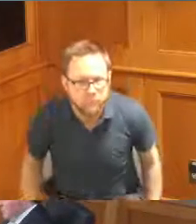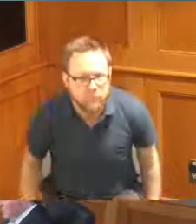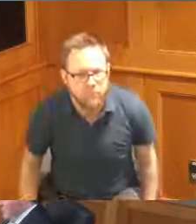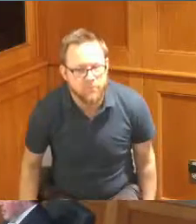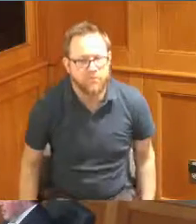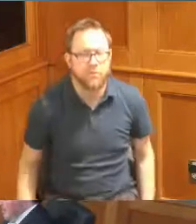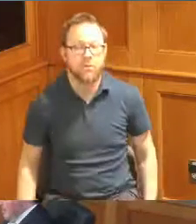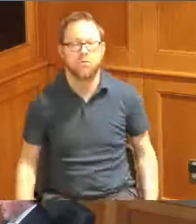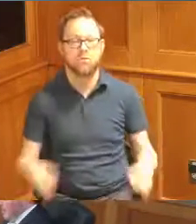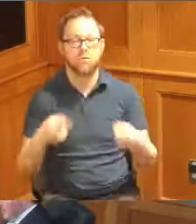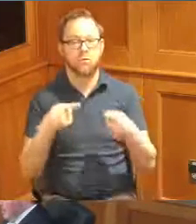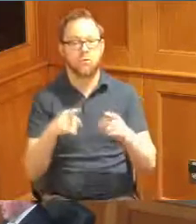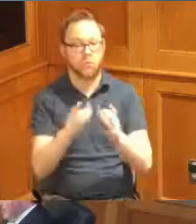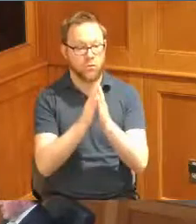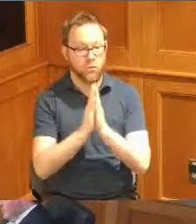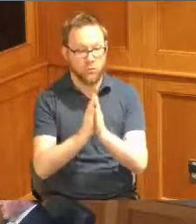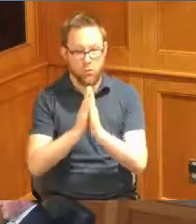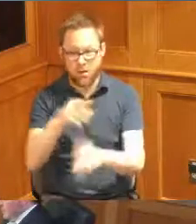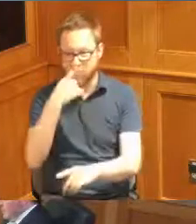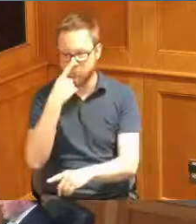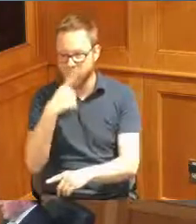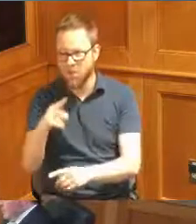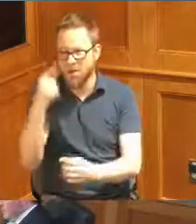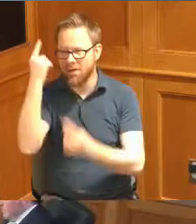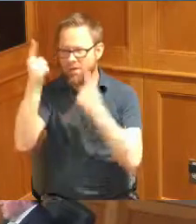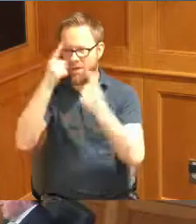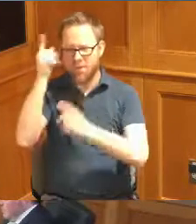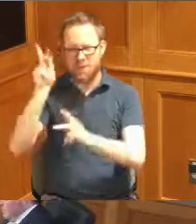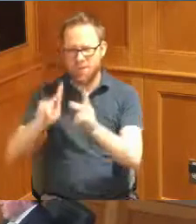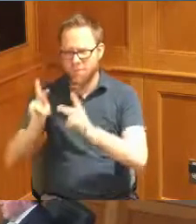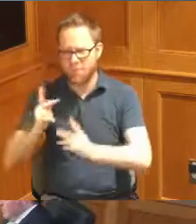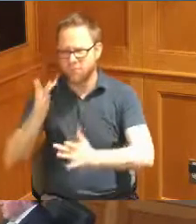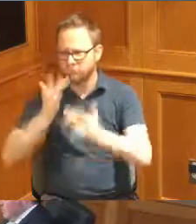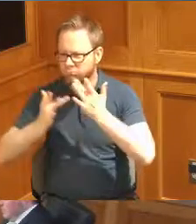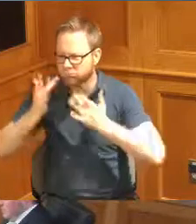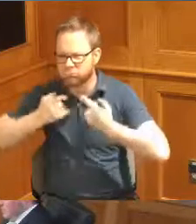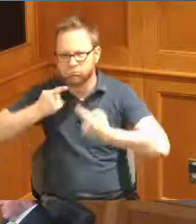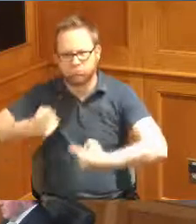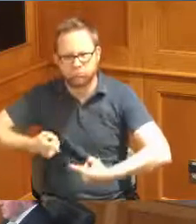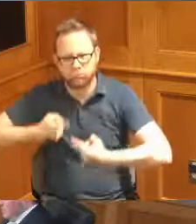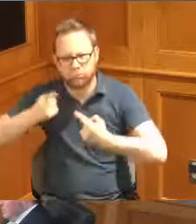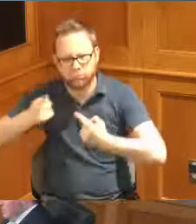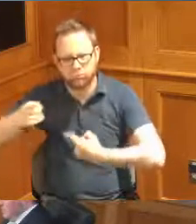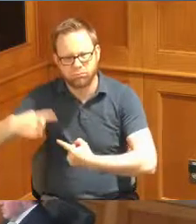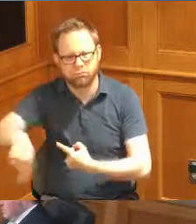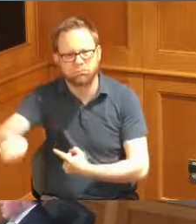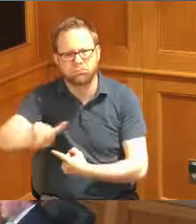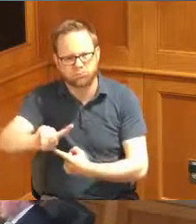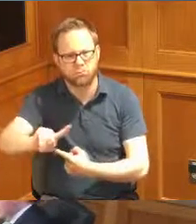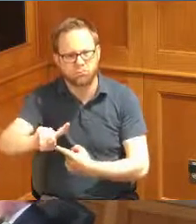silent prayer just keep those less fortunate in your minds as we pause for a moment of silence